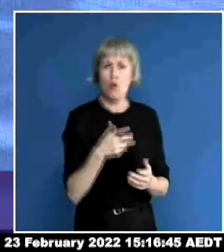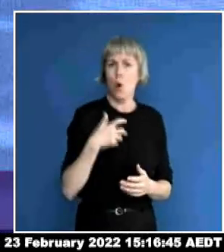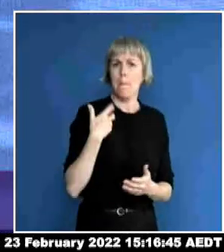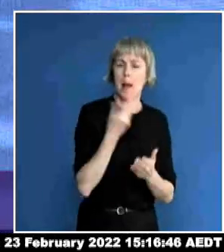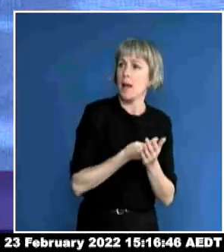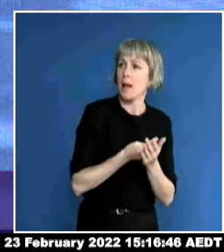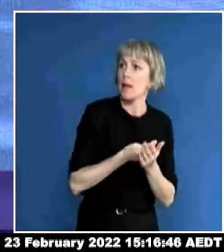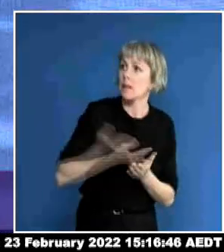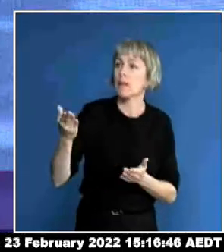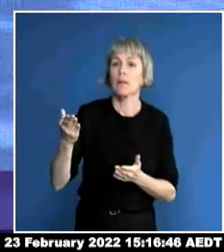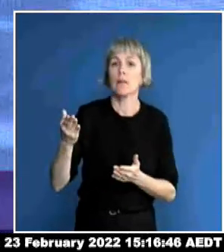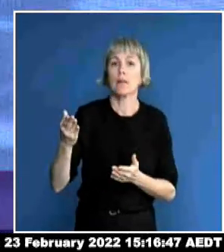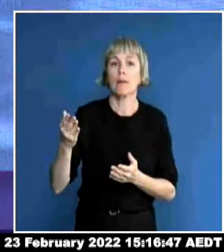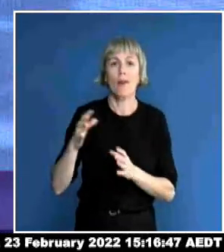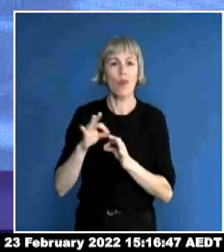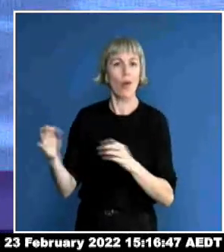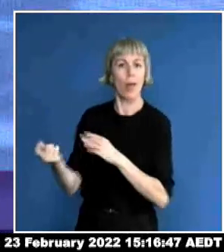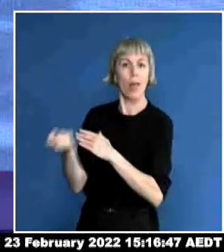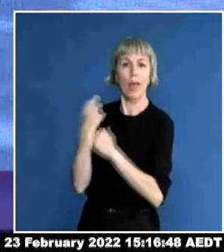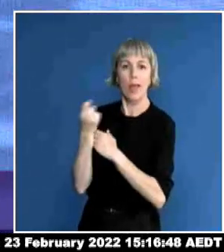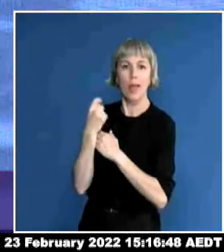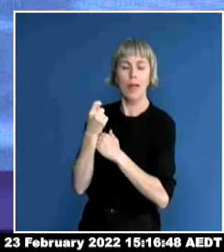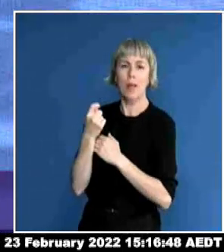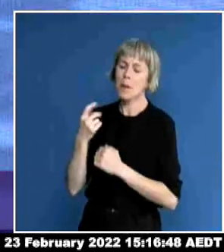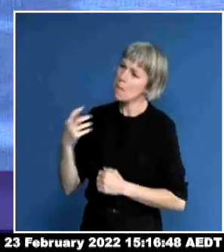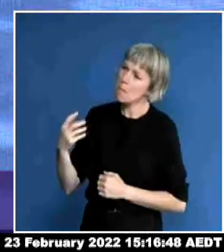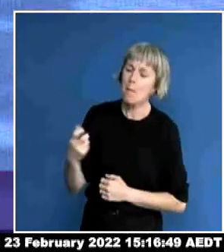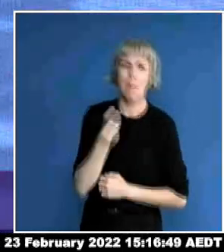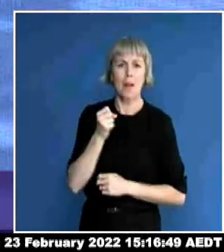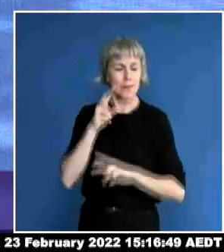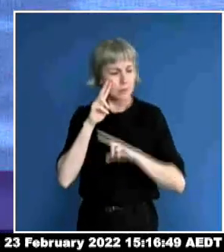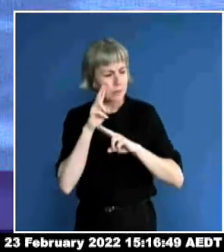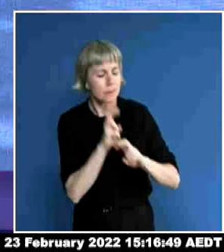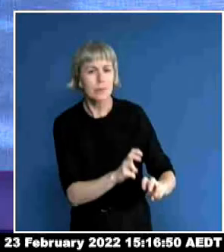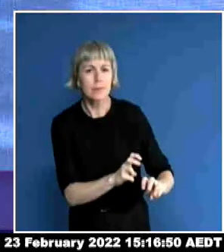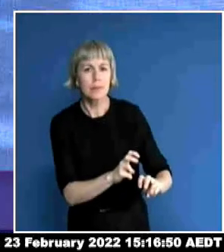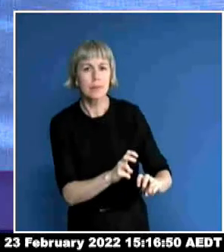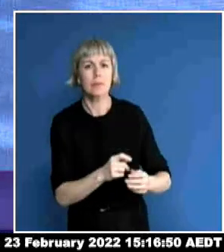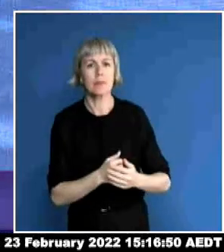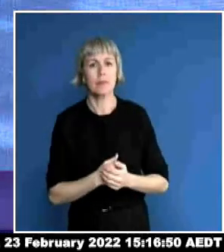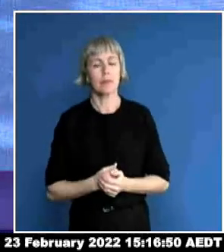These issues are resolved at the start so it doesn't snowball, snowball into a bigger